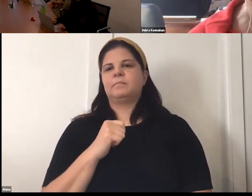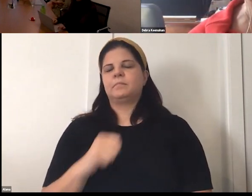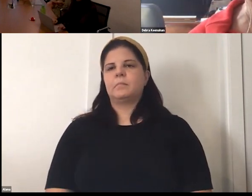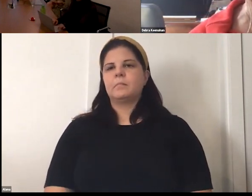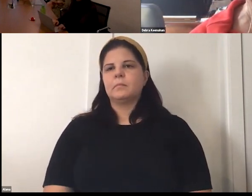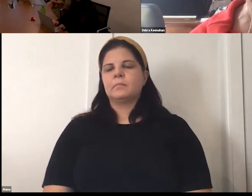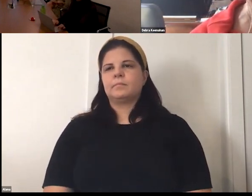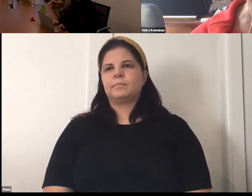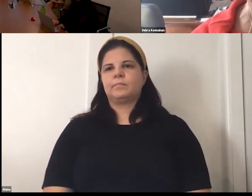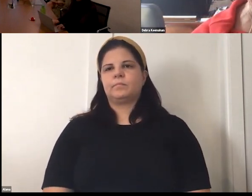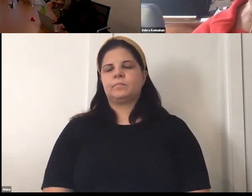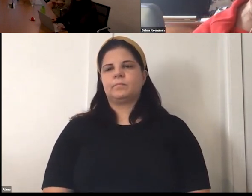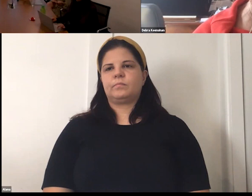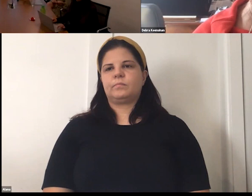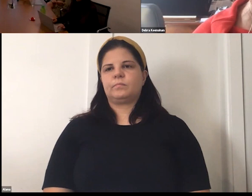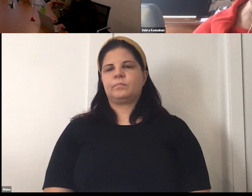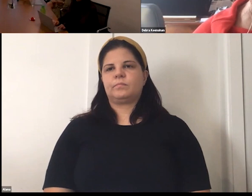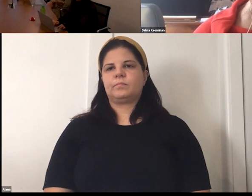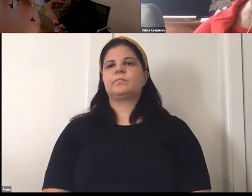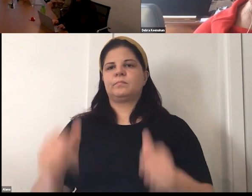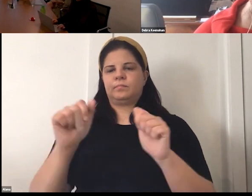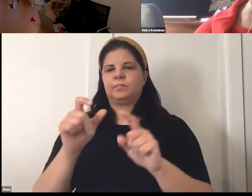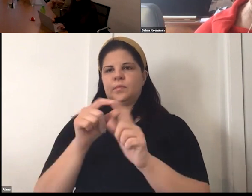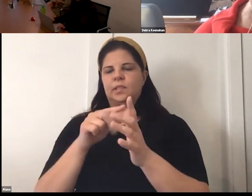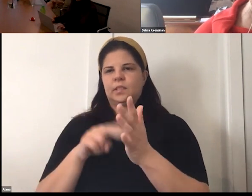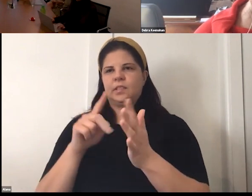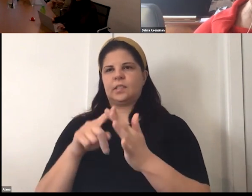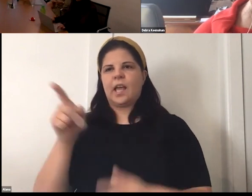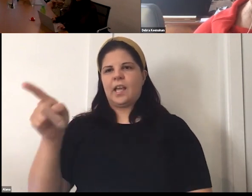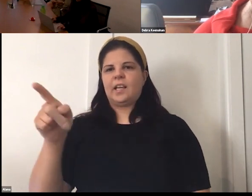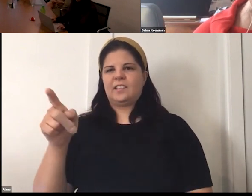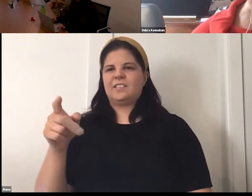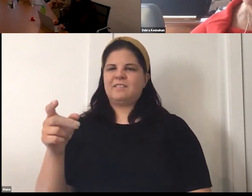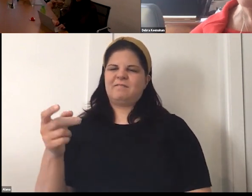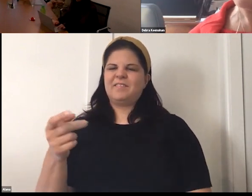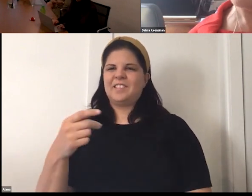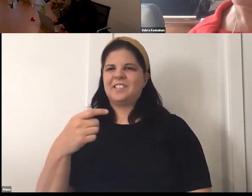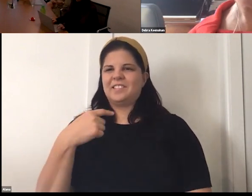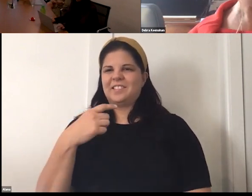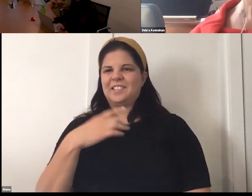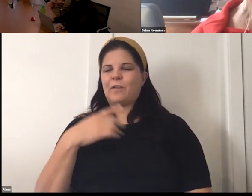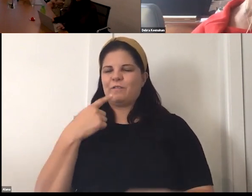And I'm going to go to Dane quickly who has already self-described but you can always talk to Dane.